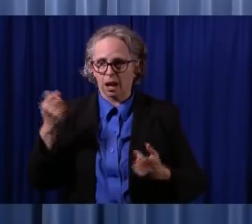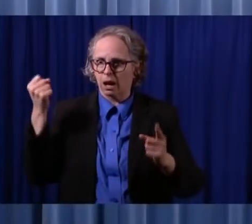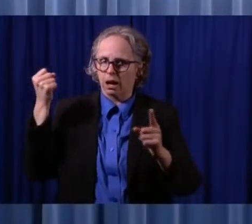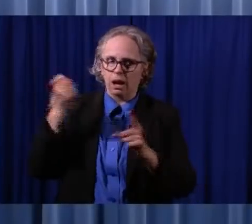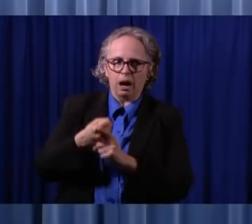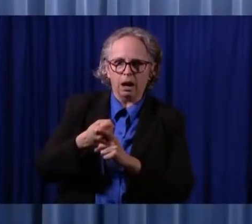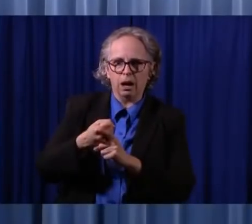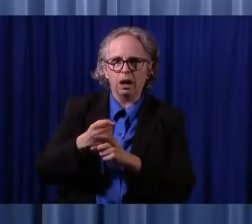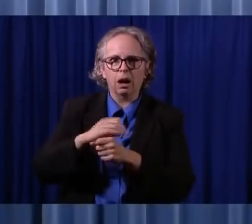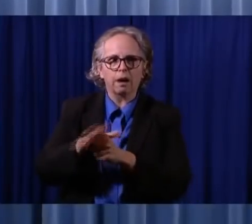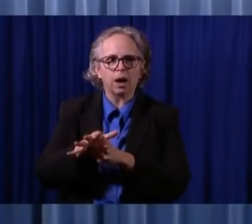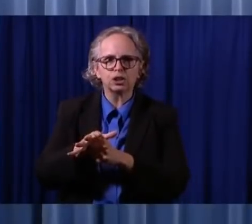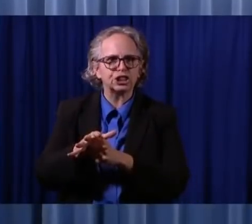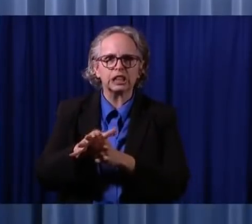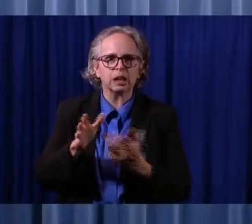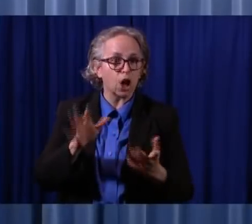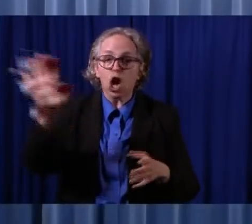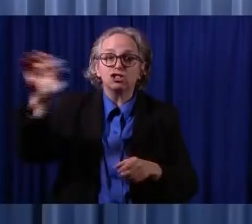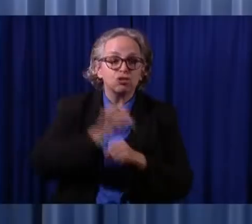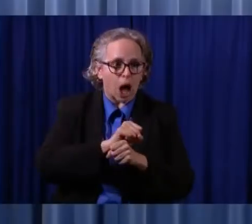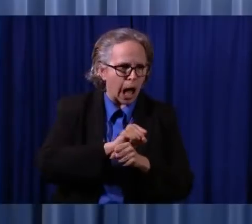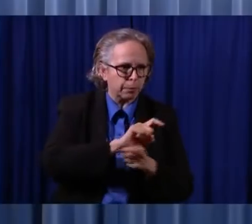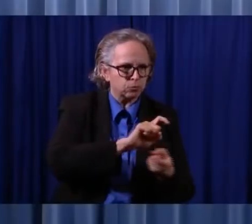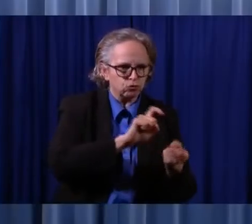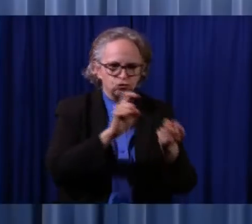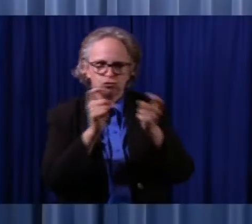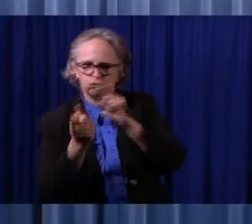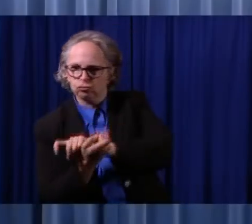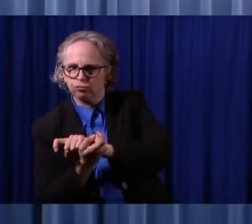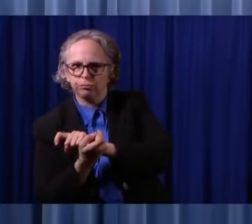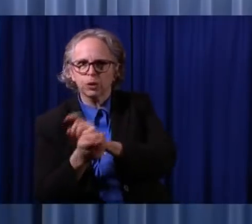TRANSPLANT INFECTION DISEASES, BUT DURING THE PANDEMIC, SHE